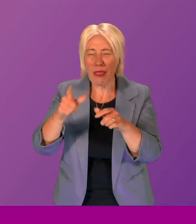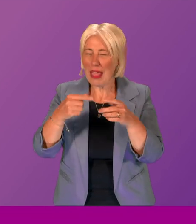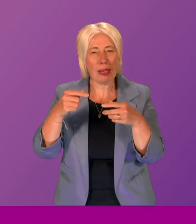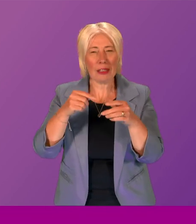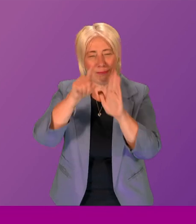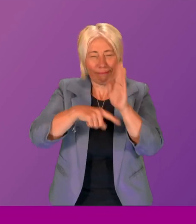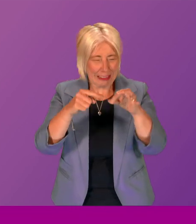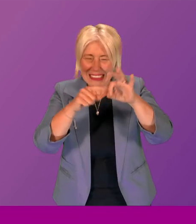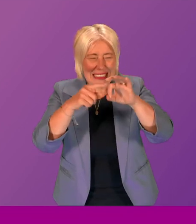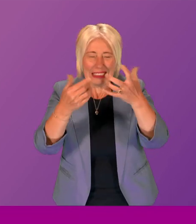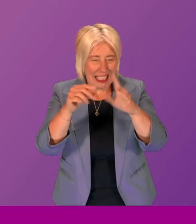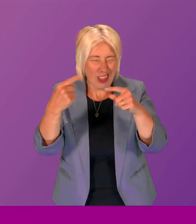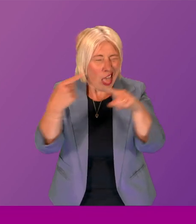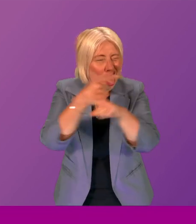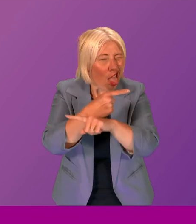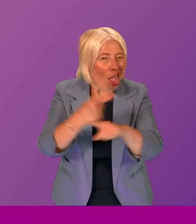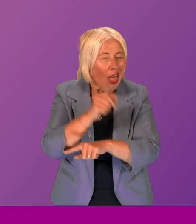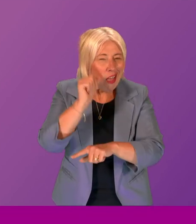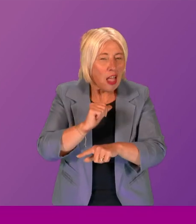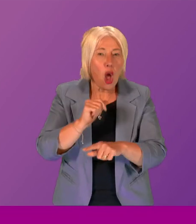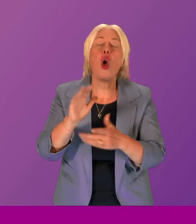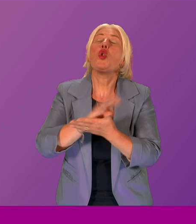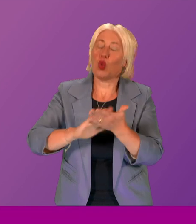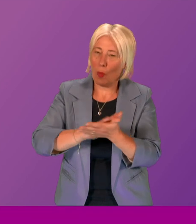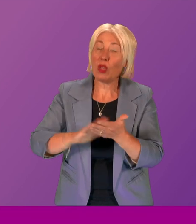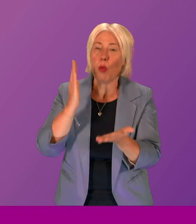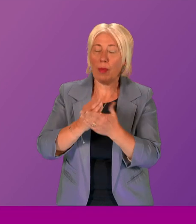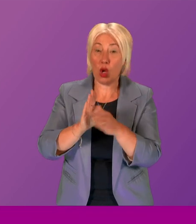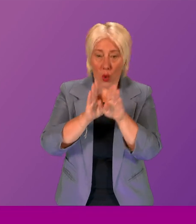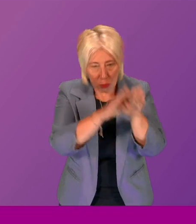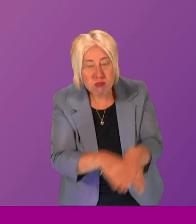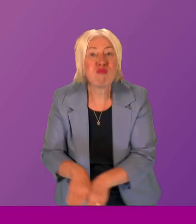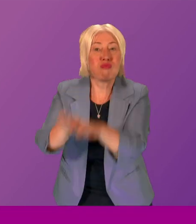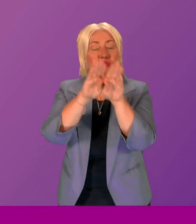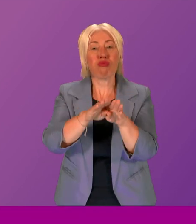it is, therefore, important that the definition of an XL bully dog is consistent across the UK.